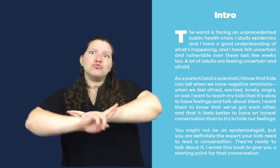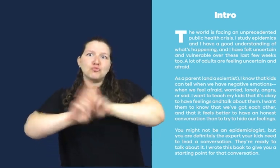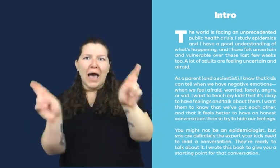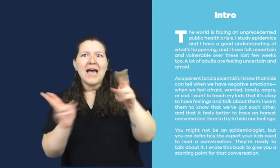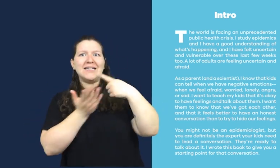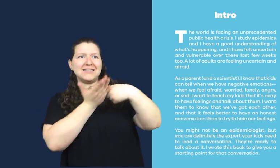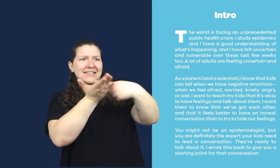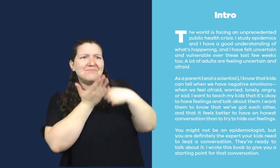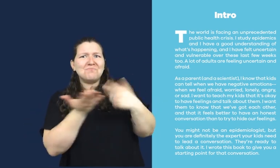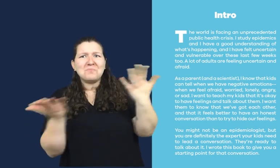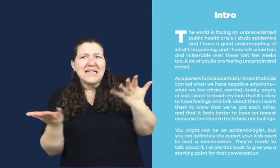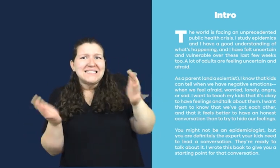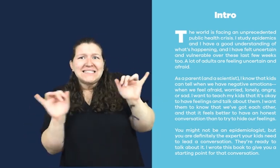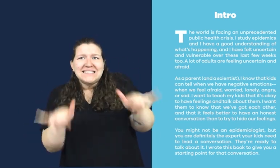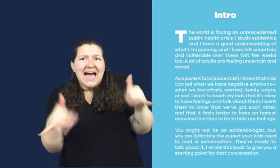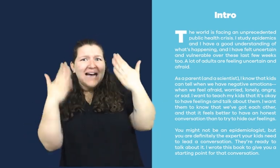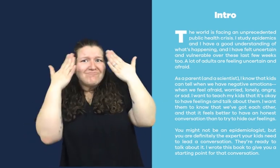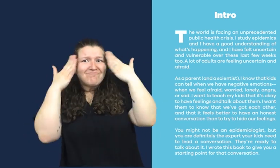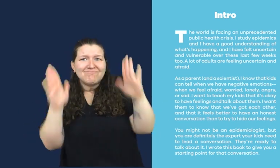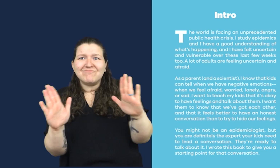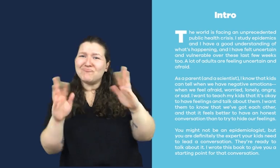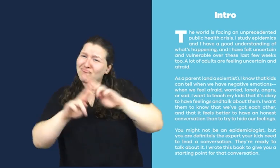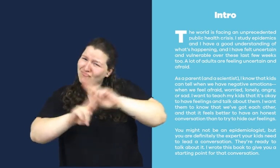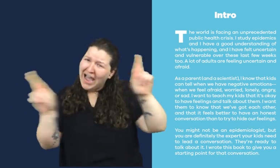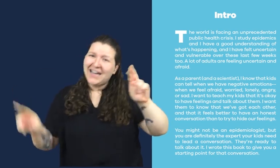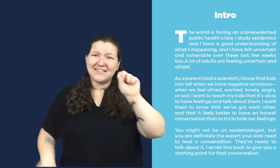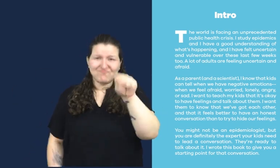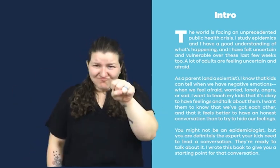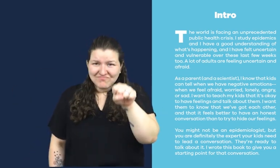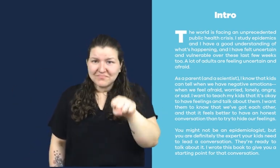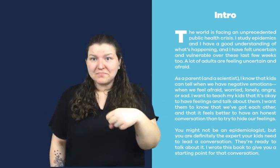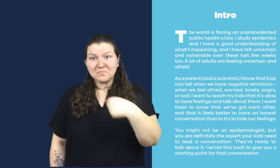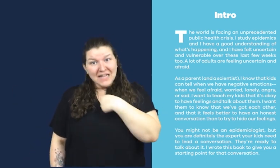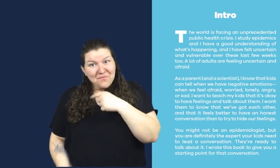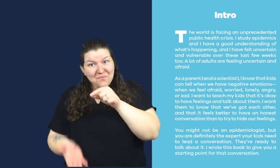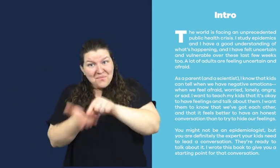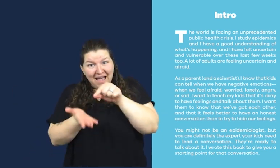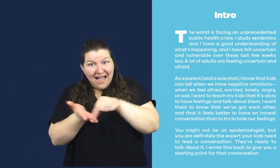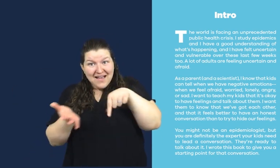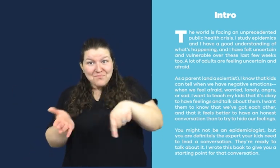They're ready to talk about it. I wrote this book to give you a